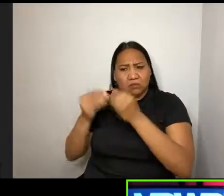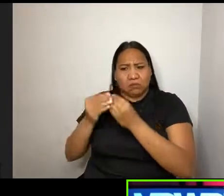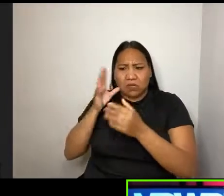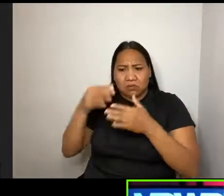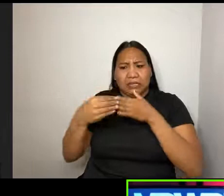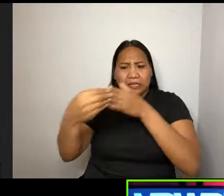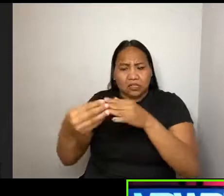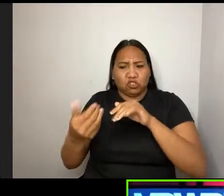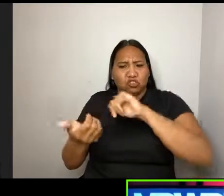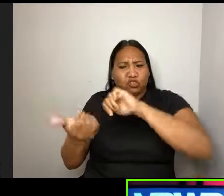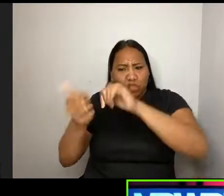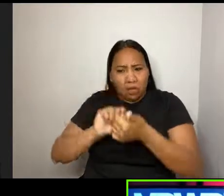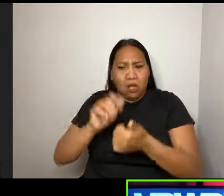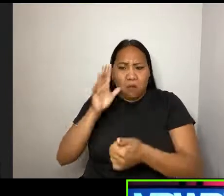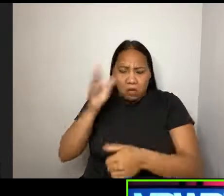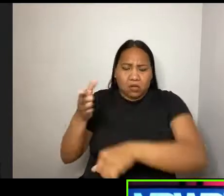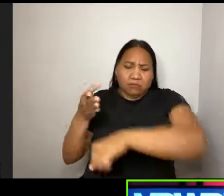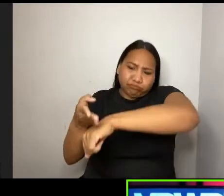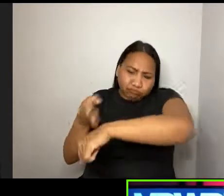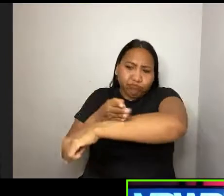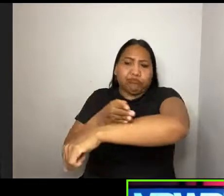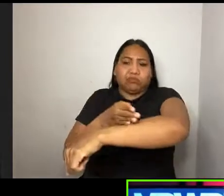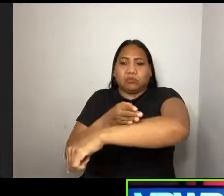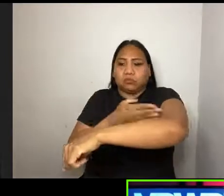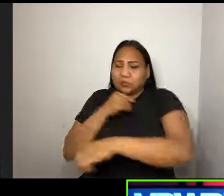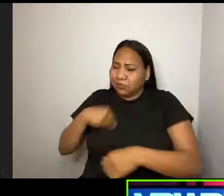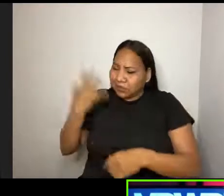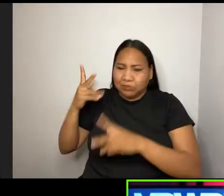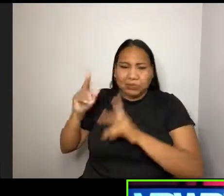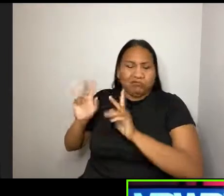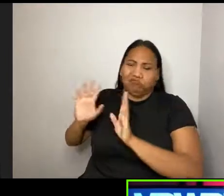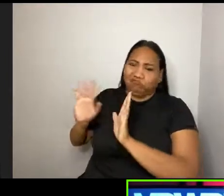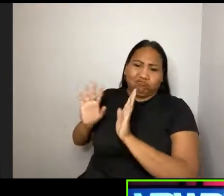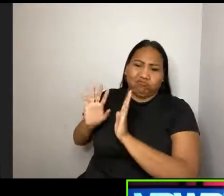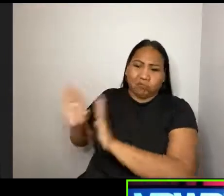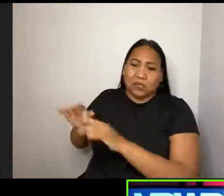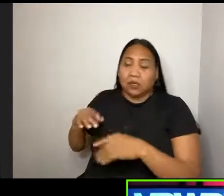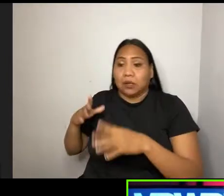White people going into the communities and helping make this happen. It has to be people